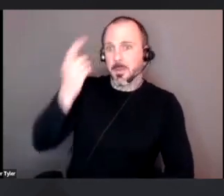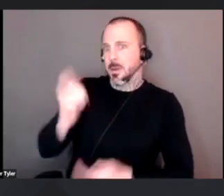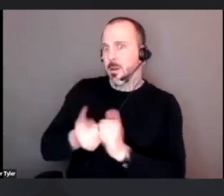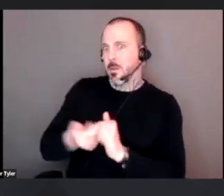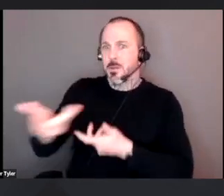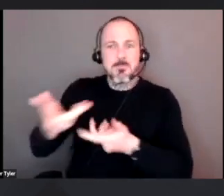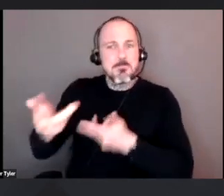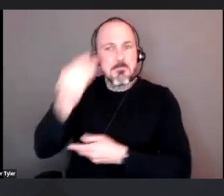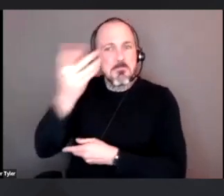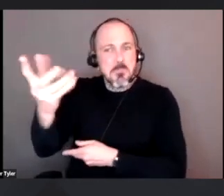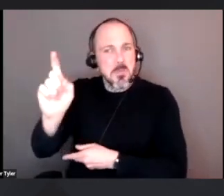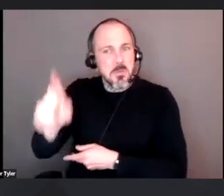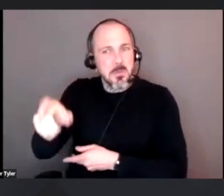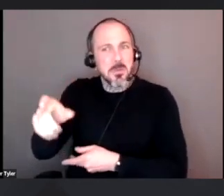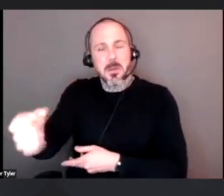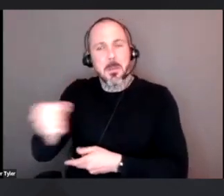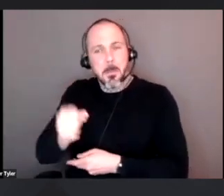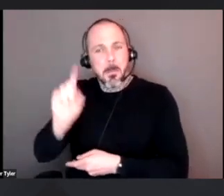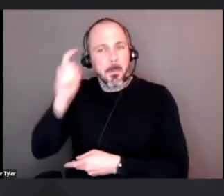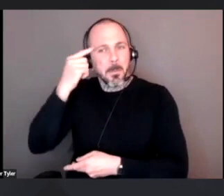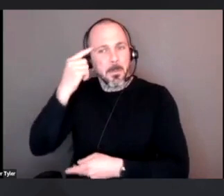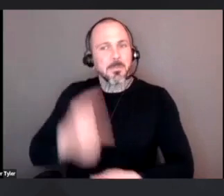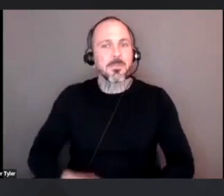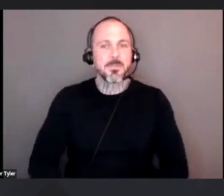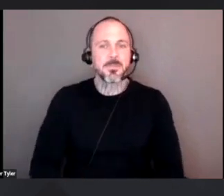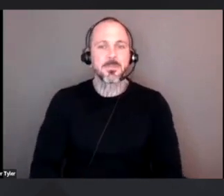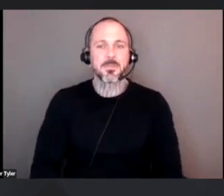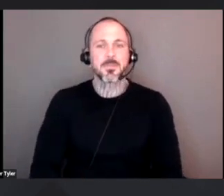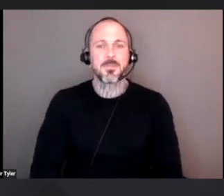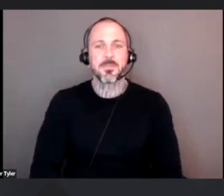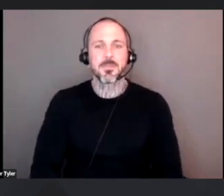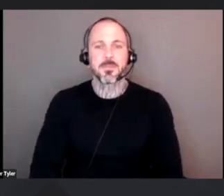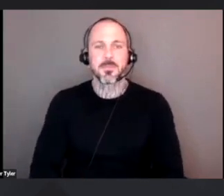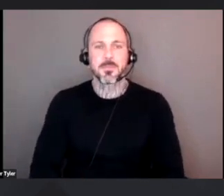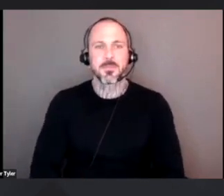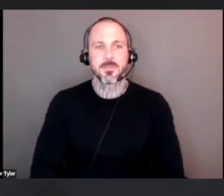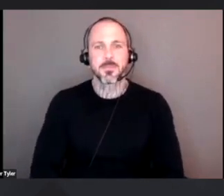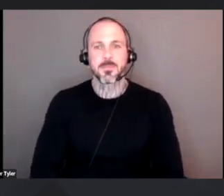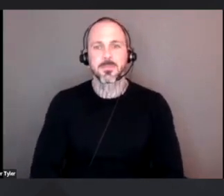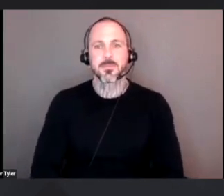I think the impact is for one, me personally, I think, and for our team,